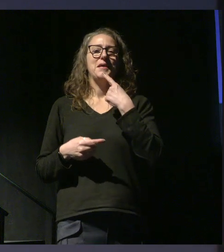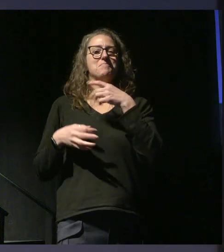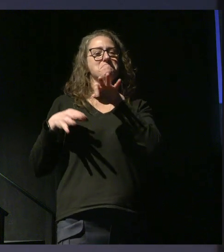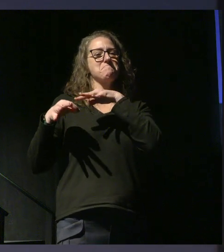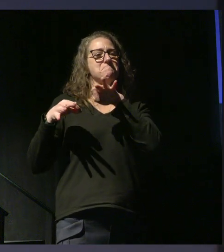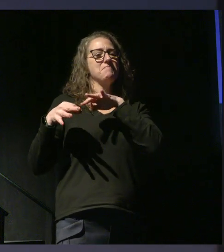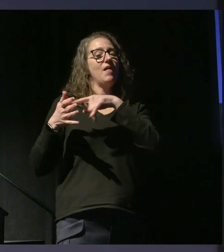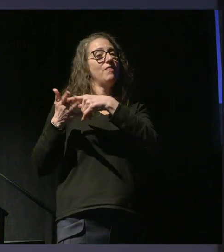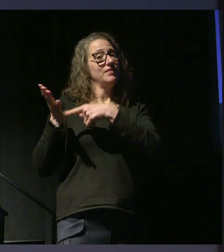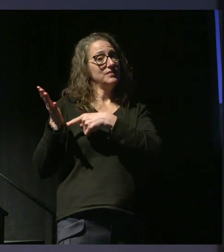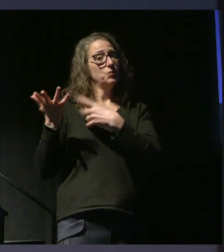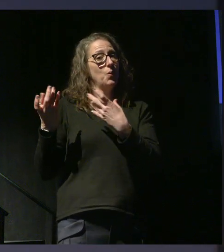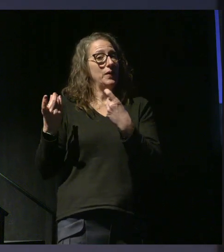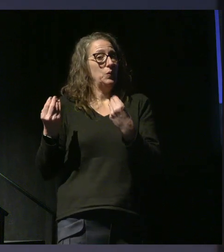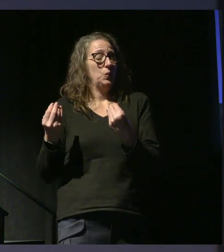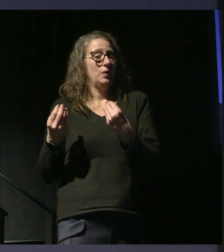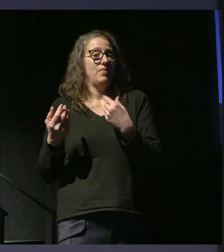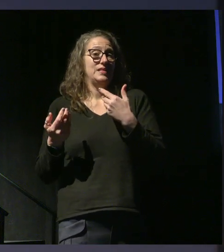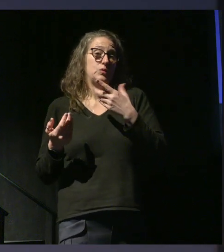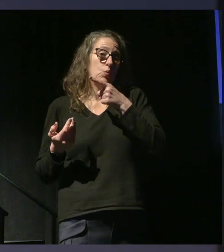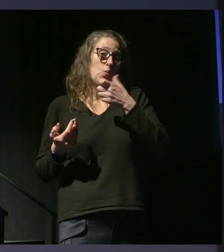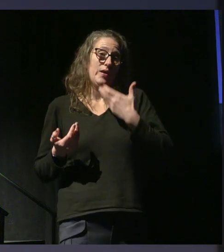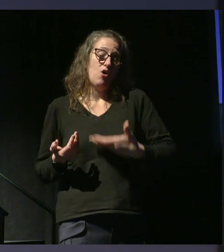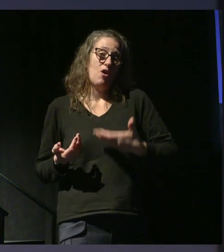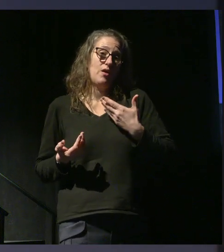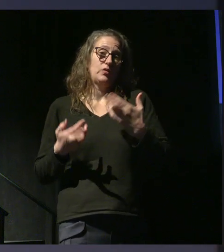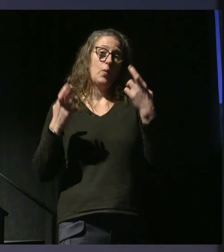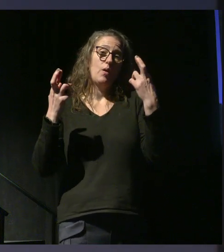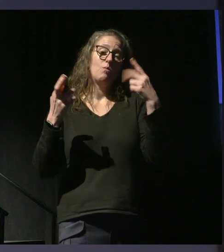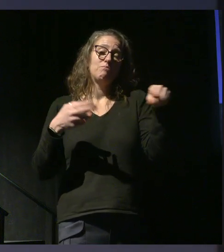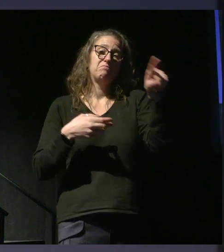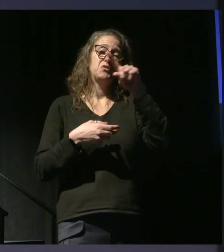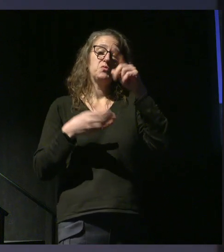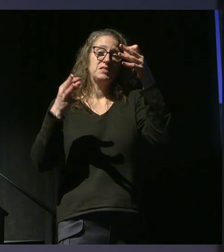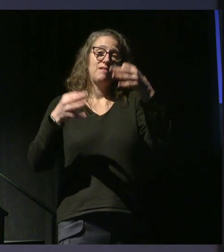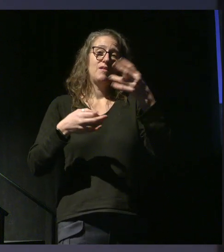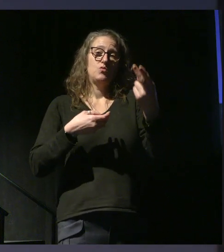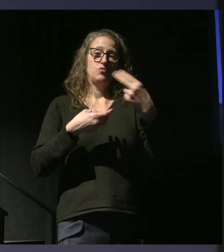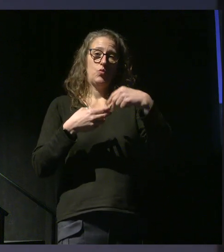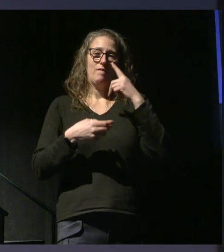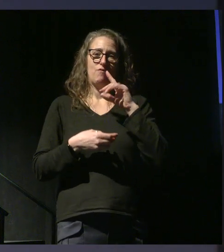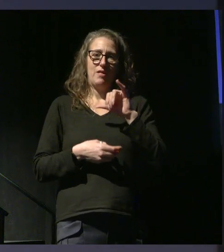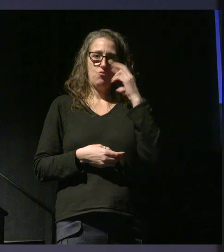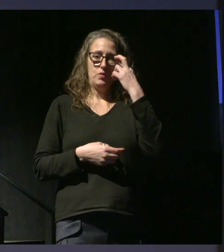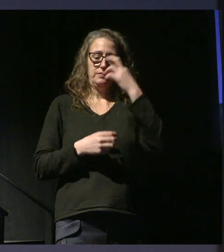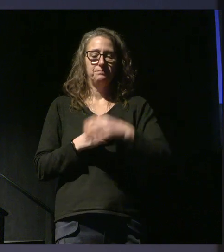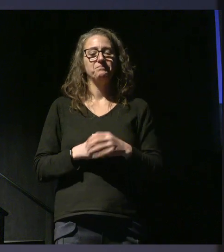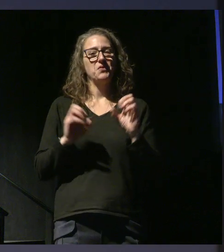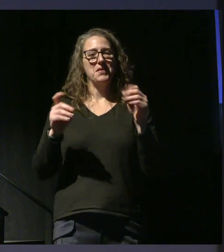This is what we do, and I hope that you will join for that reason. Okay, thank you for that.